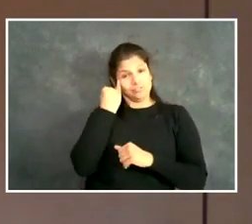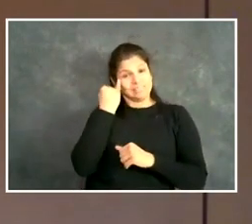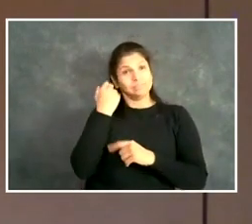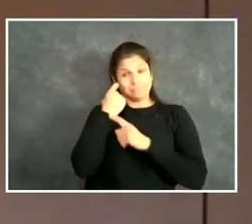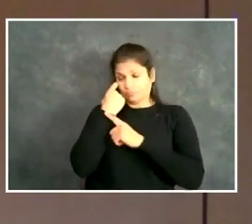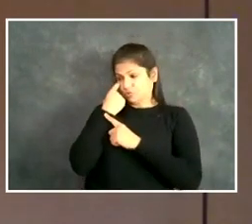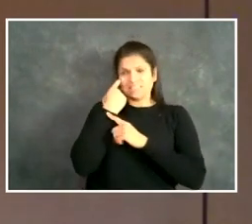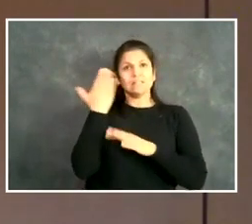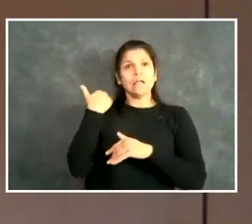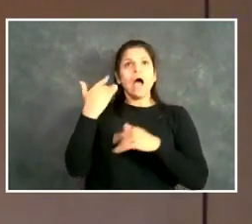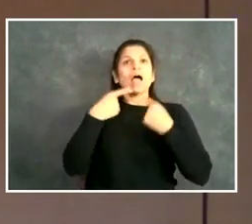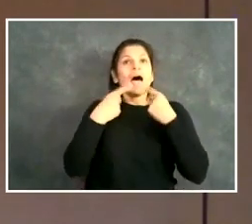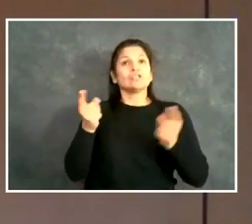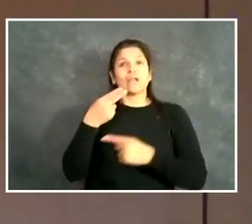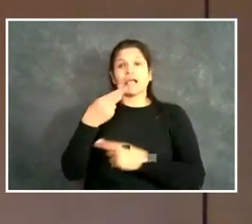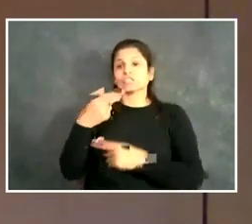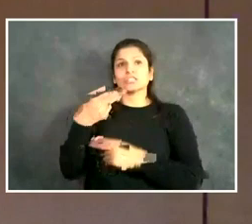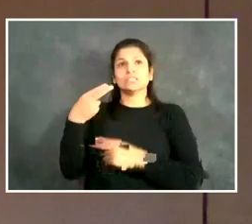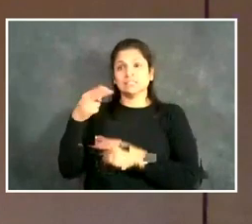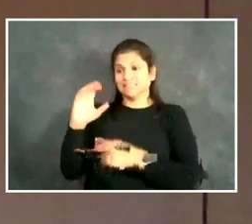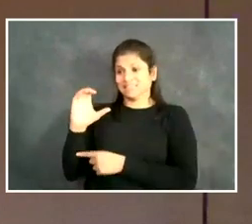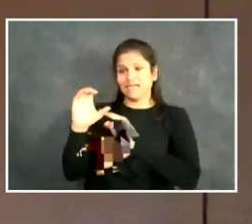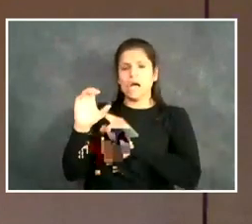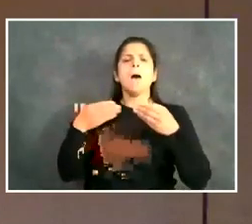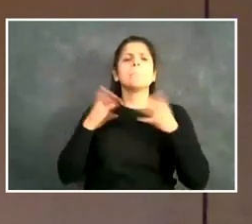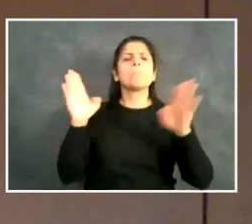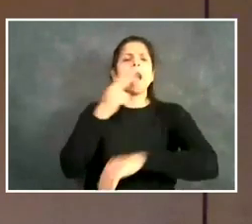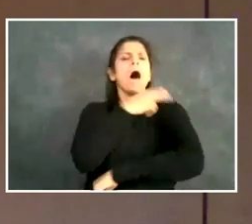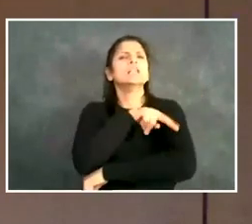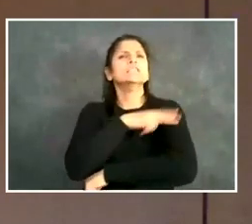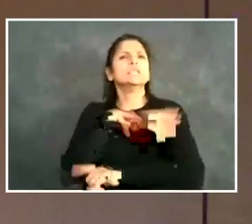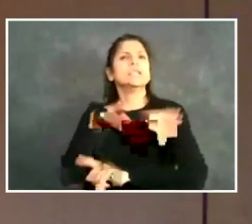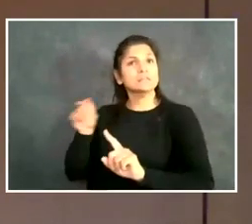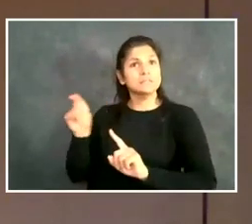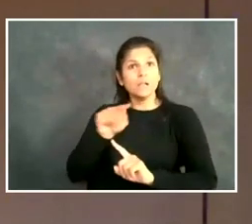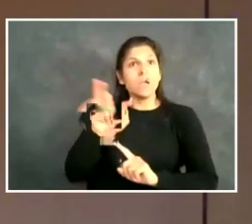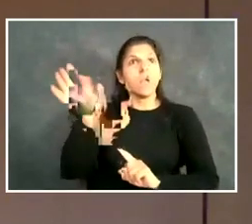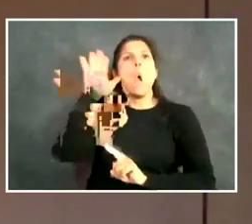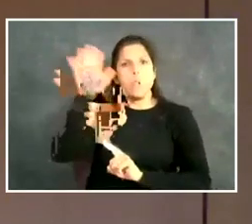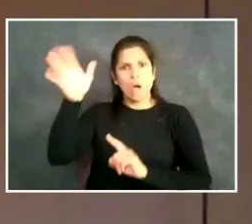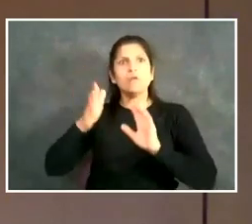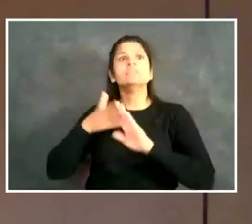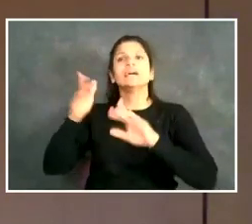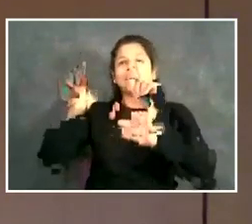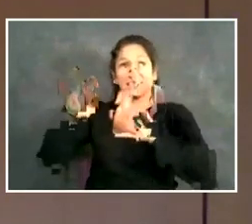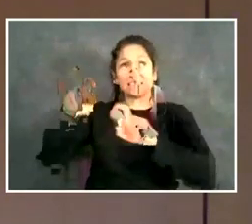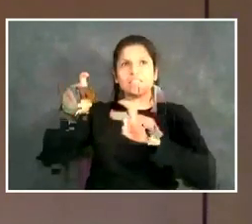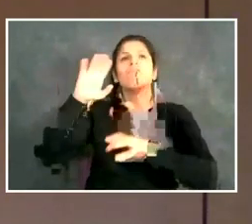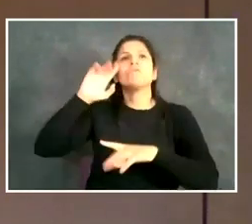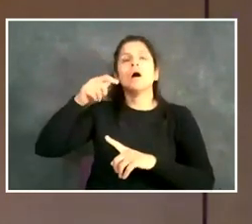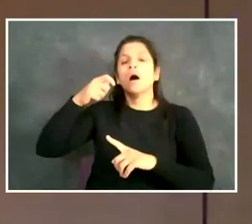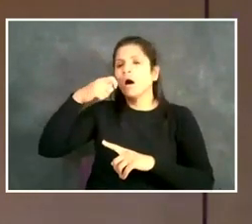WHICH WE INCREASE ACCESS TO TESTING. RECENTLY, WE ANNOUNCED THAT WE ARE MOVING FORWARD THROUGH THE